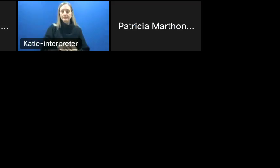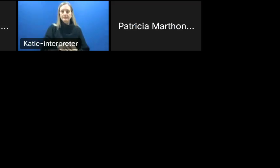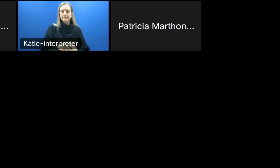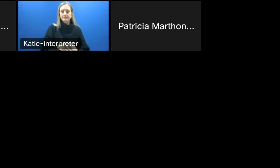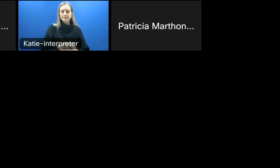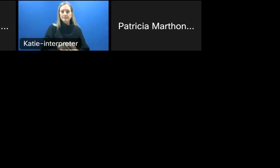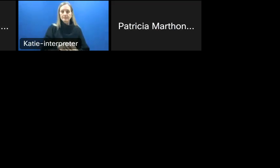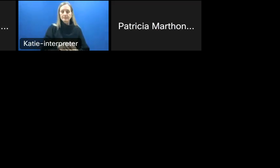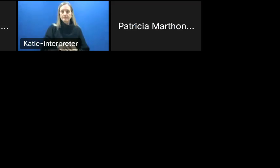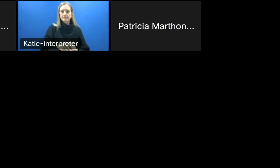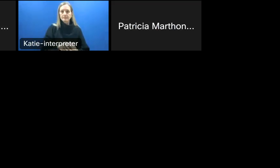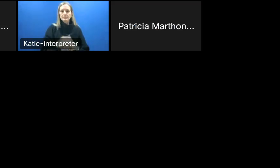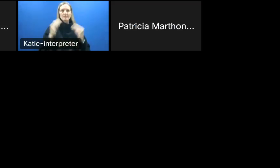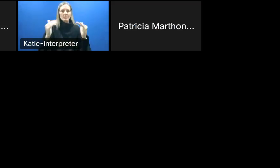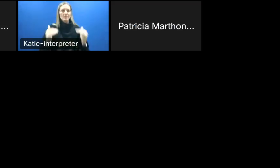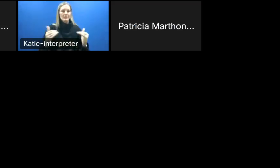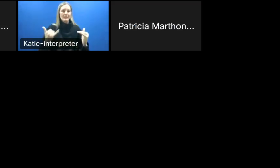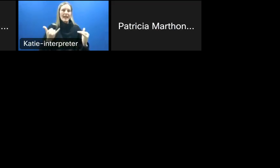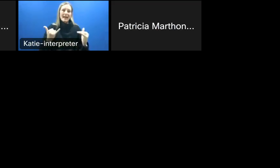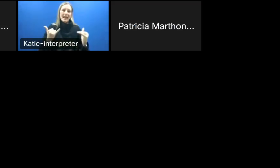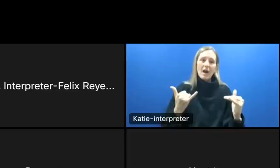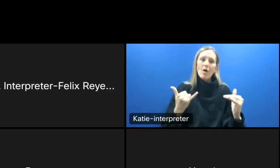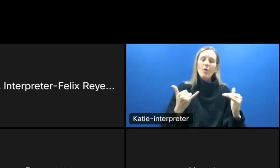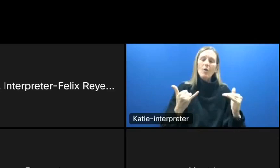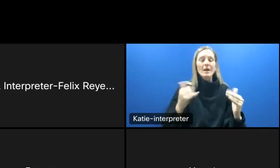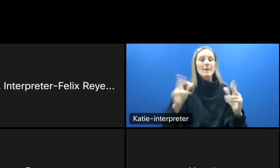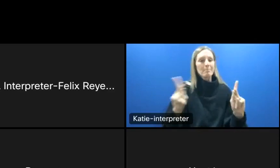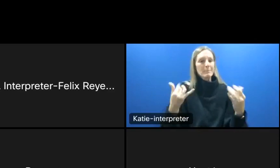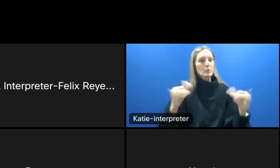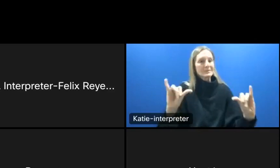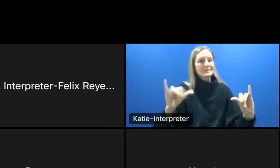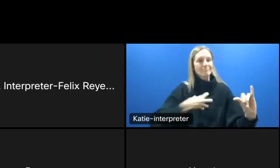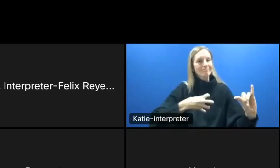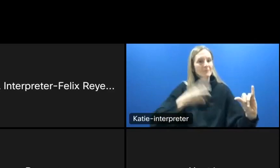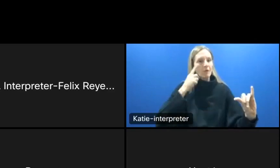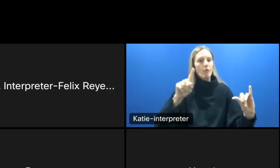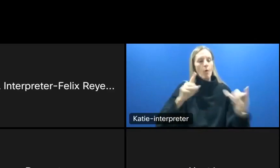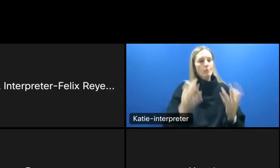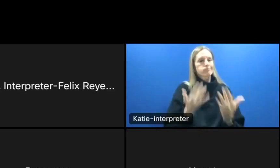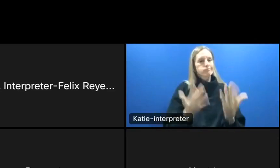Complaints to continue for long wait times. No, for retesting access for non patients.